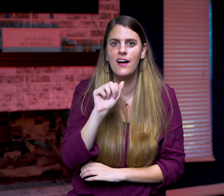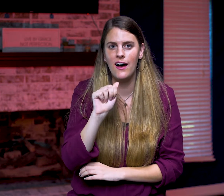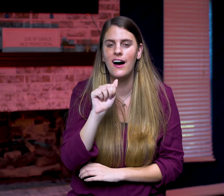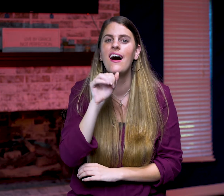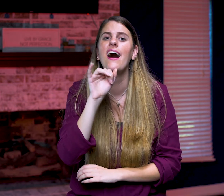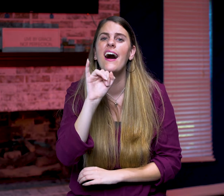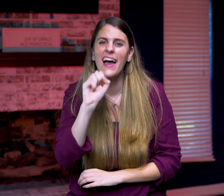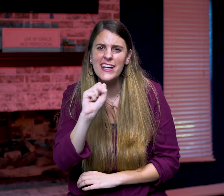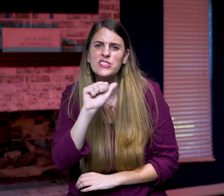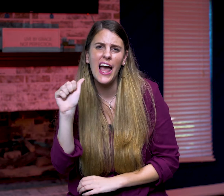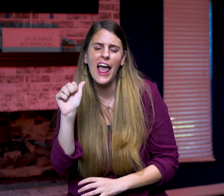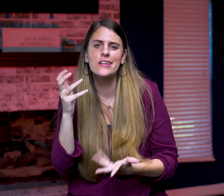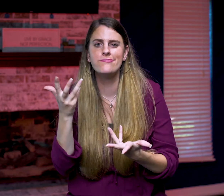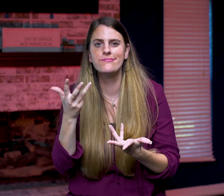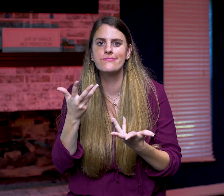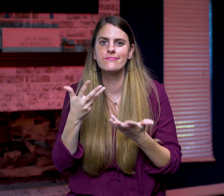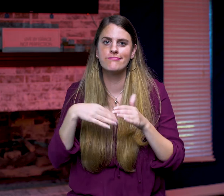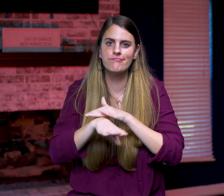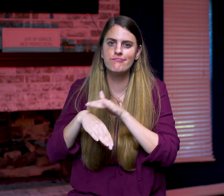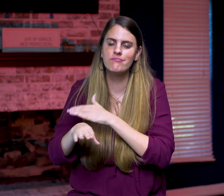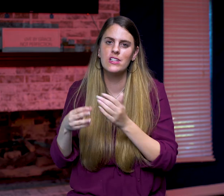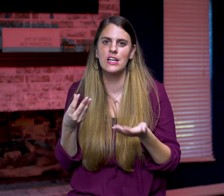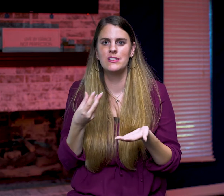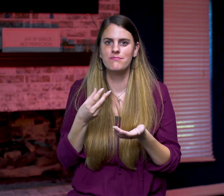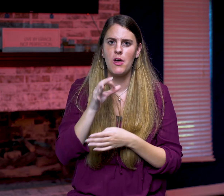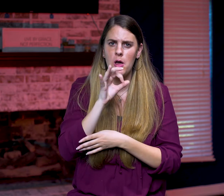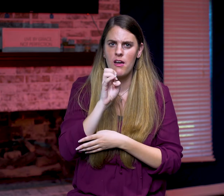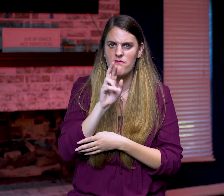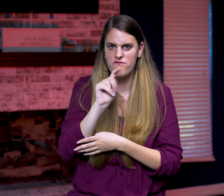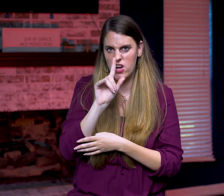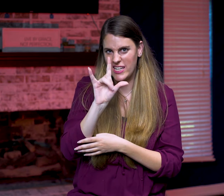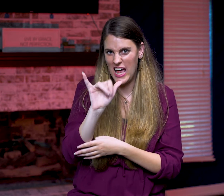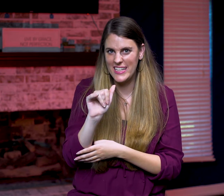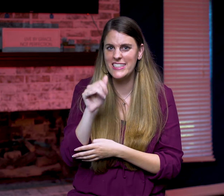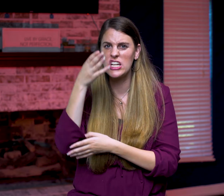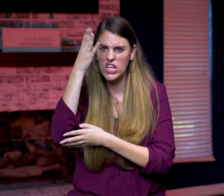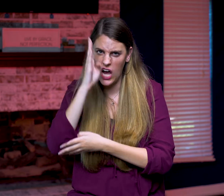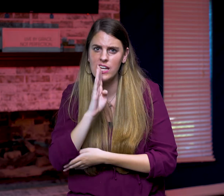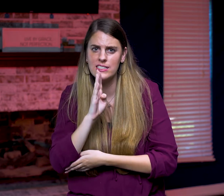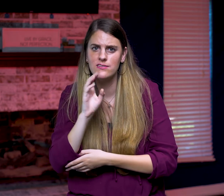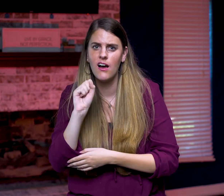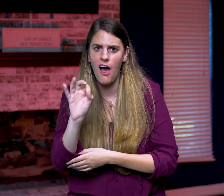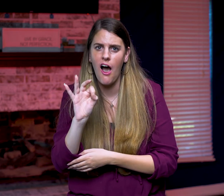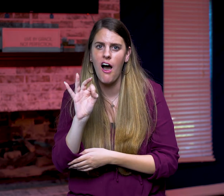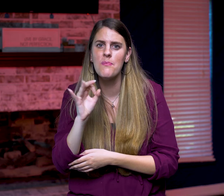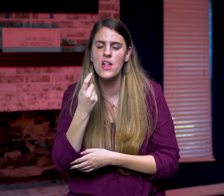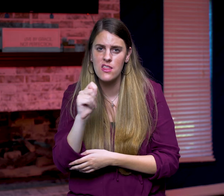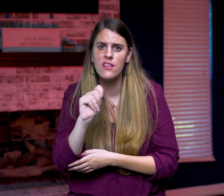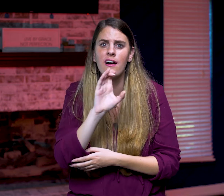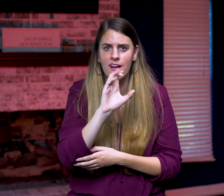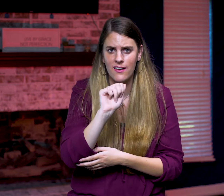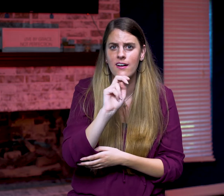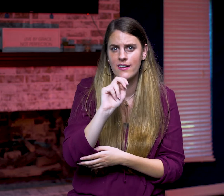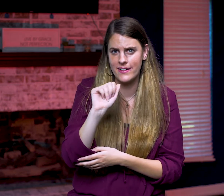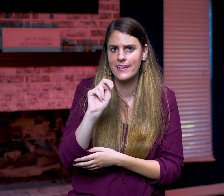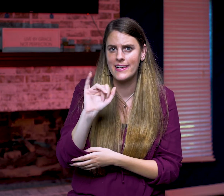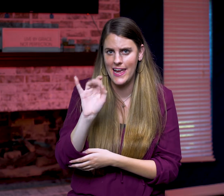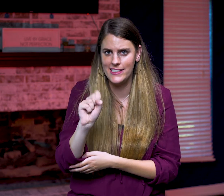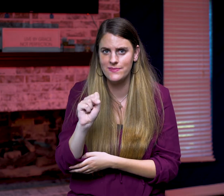Ashera is a fertility goddess of the Canaanites